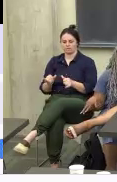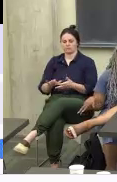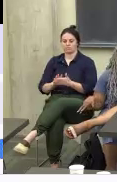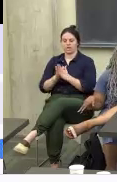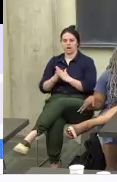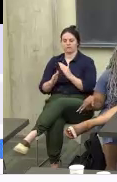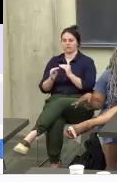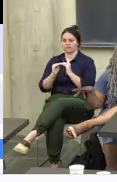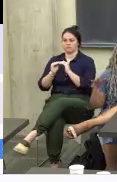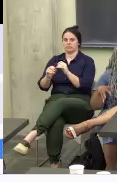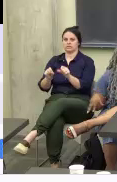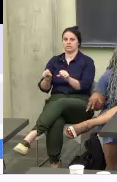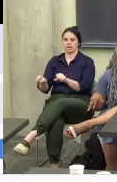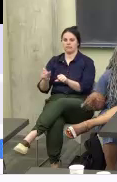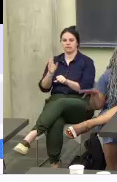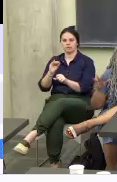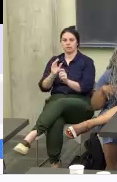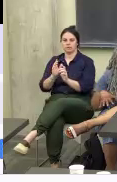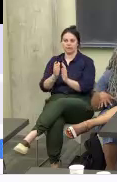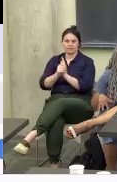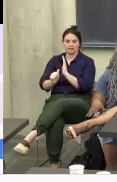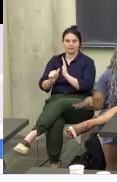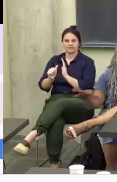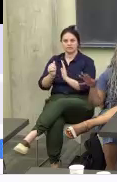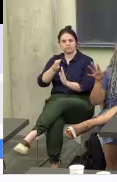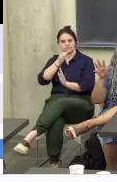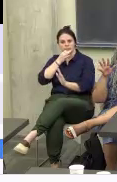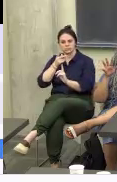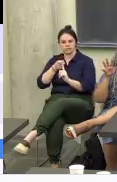so that the you know the gifts and talents of everyone from those who